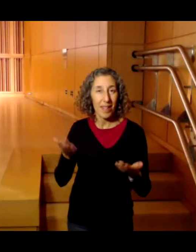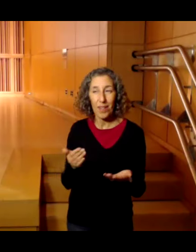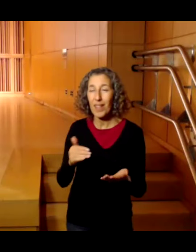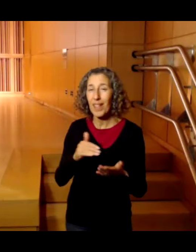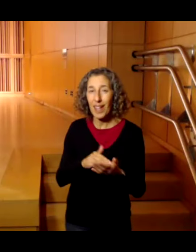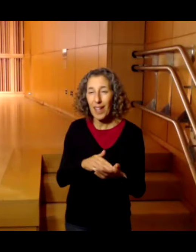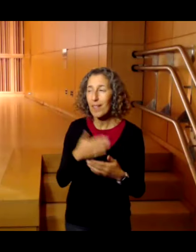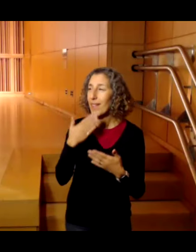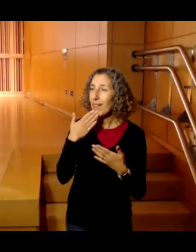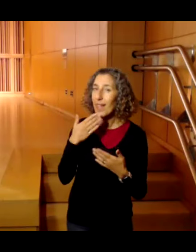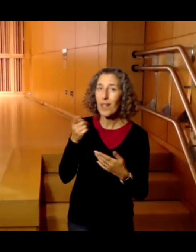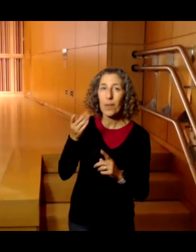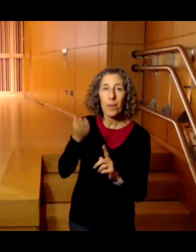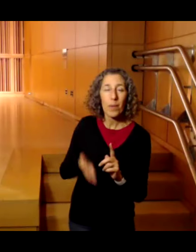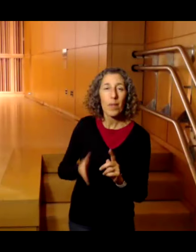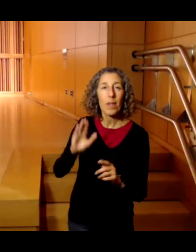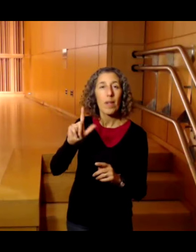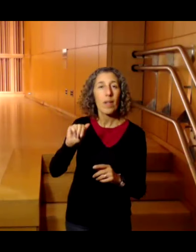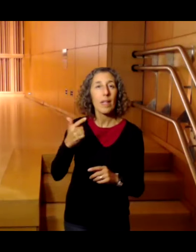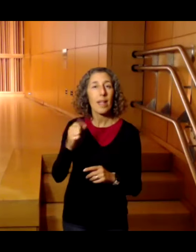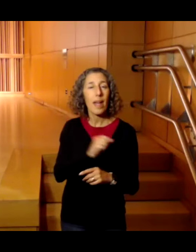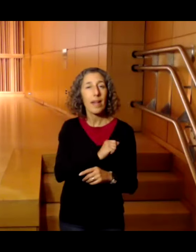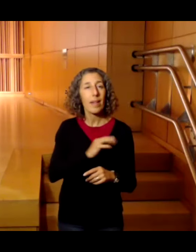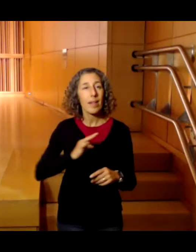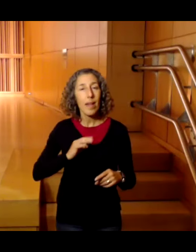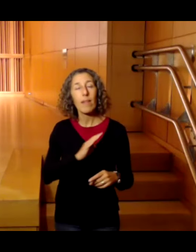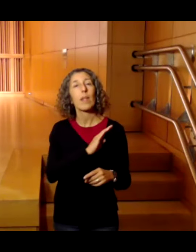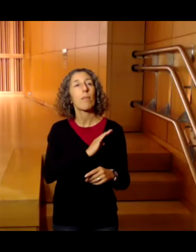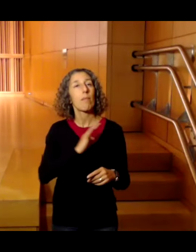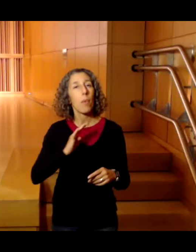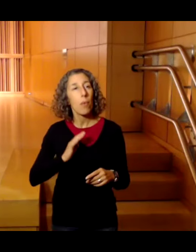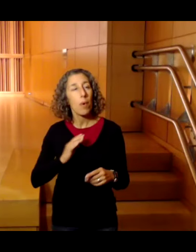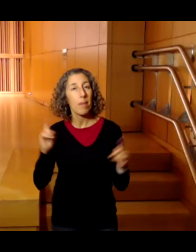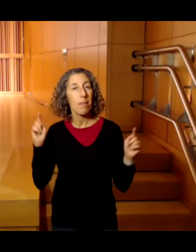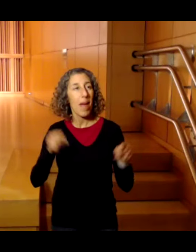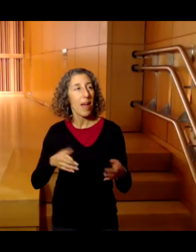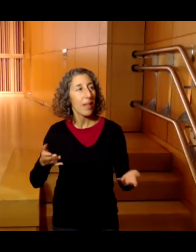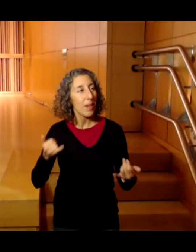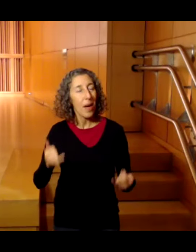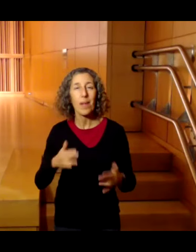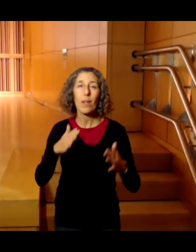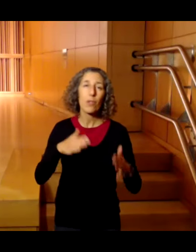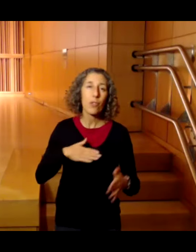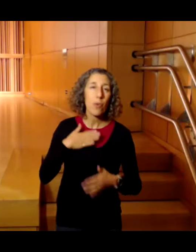to clags, the staff, the board. Um, what a joy to be here, and to join.